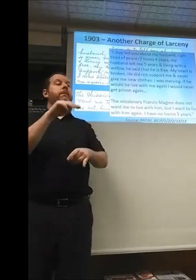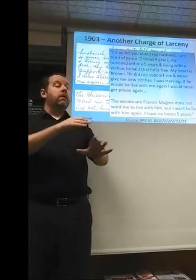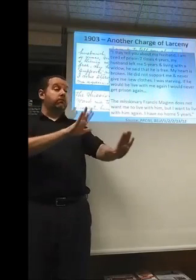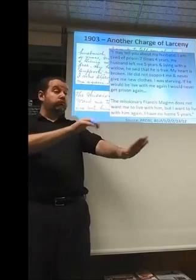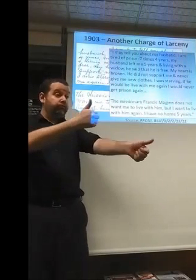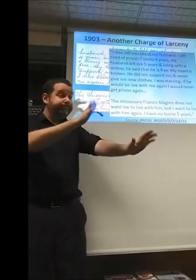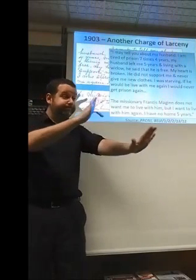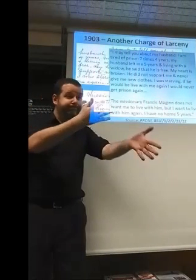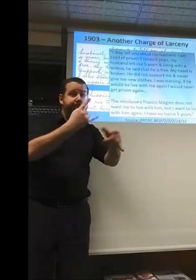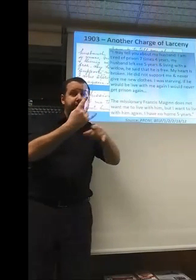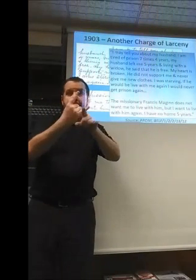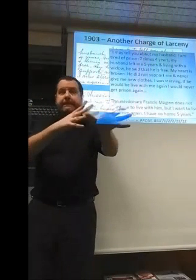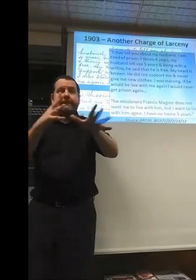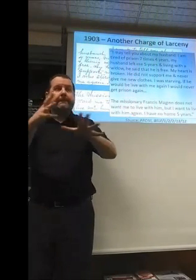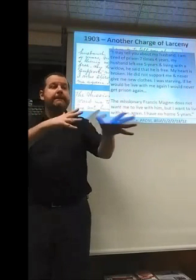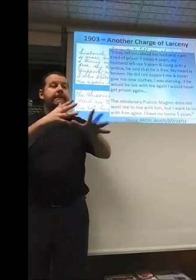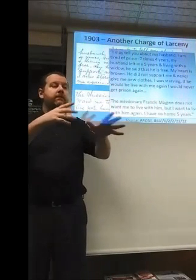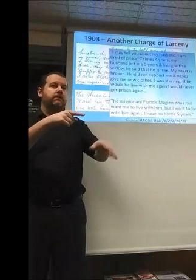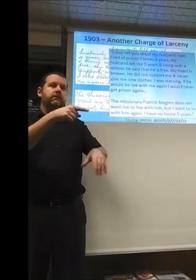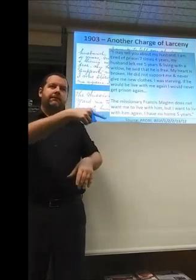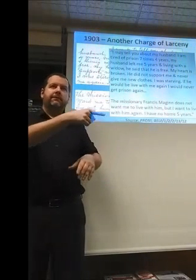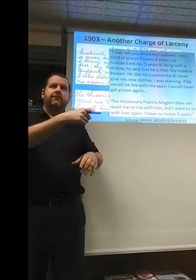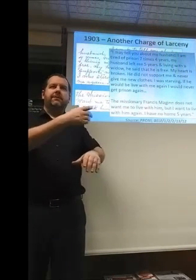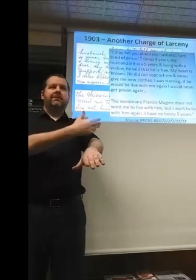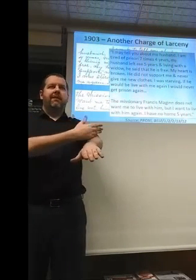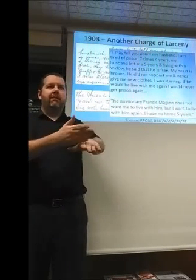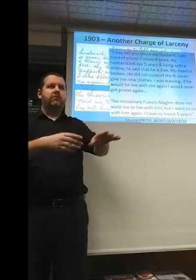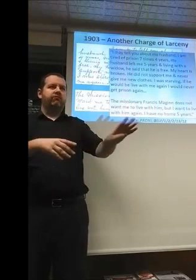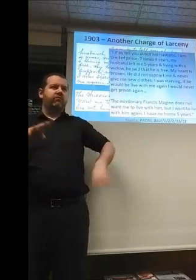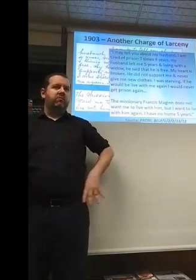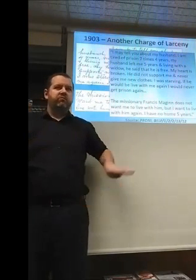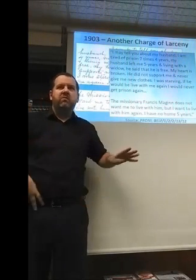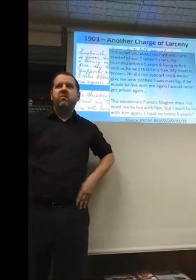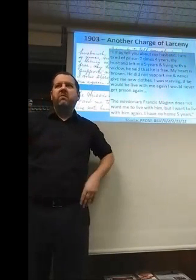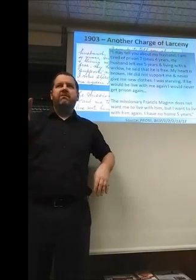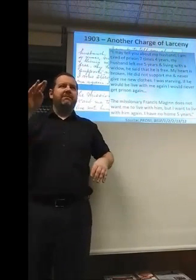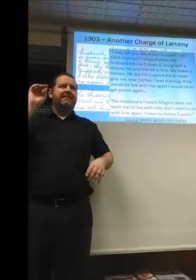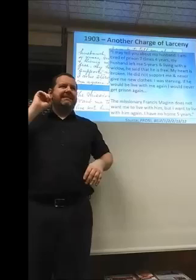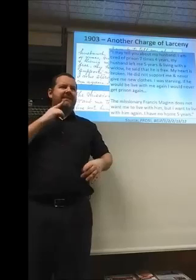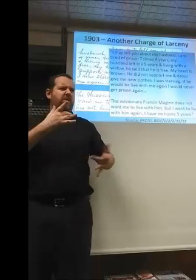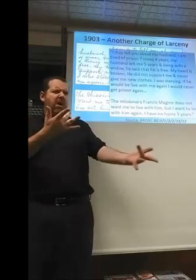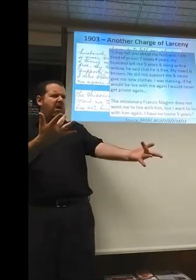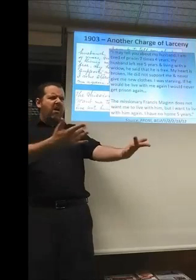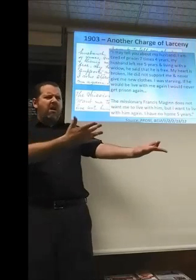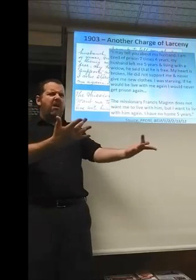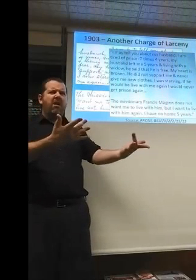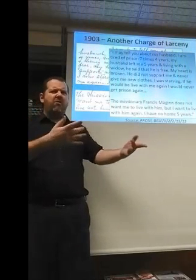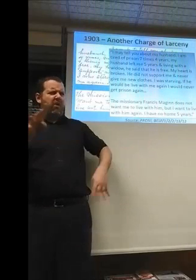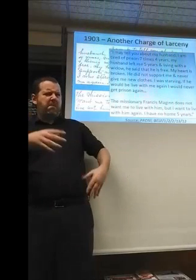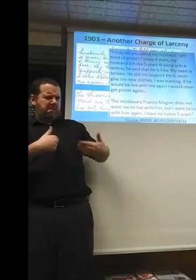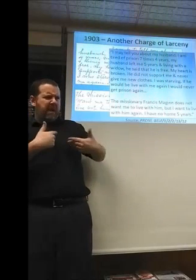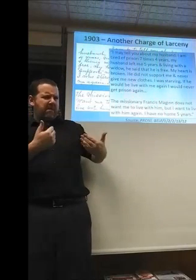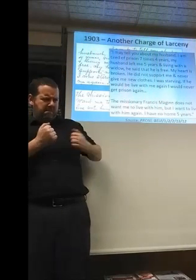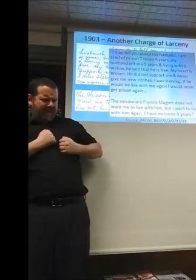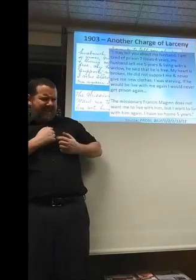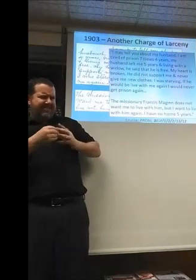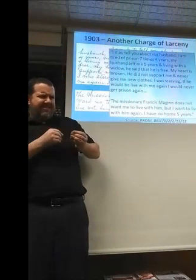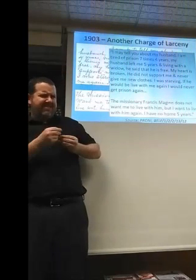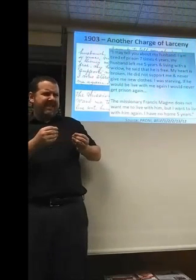and really I think that that is why the two officers were found not guilty and were let